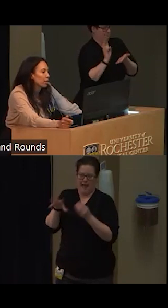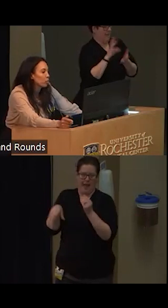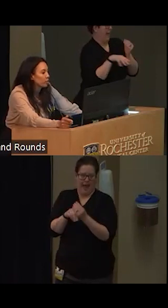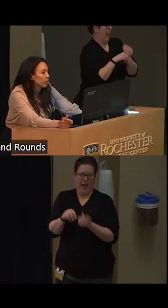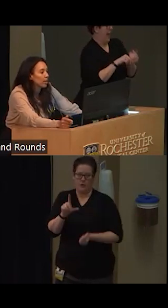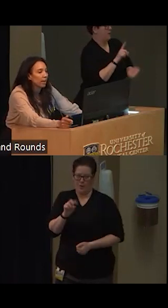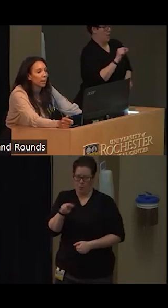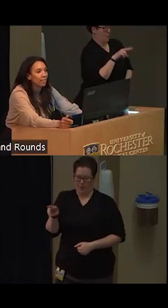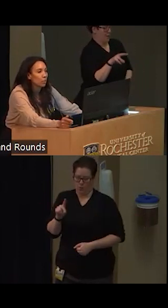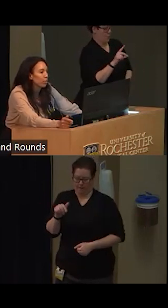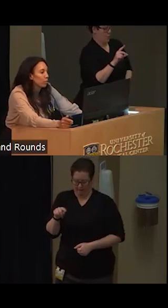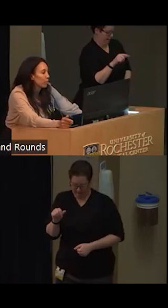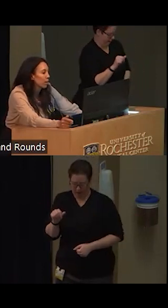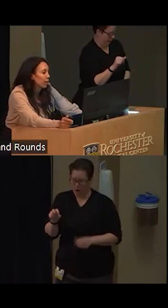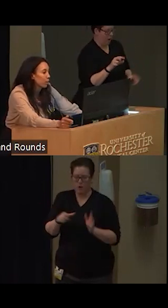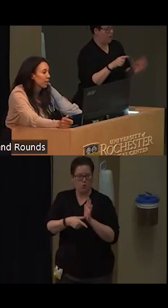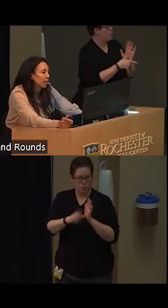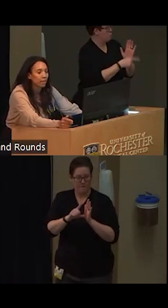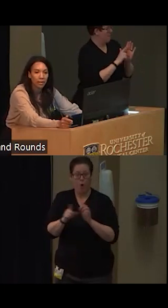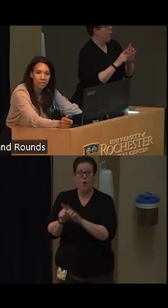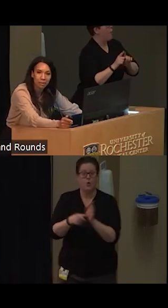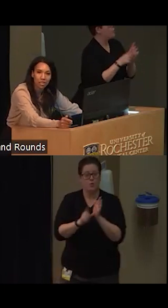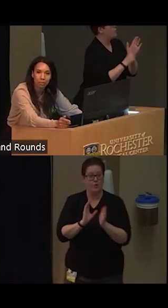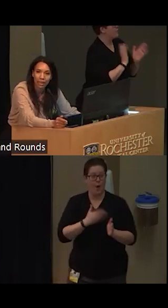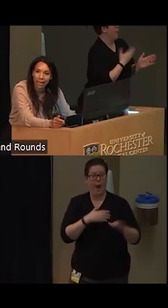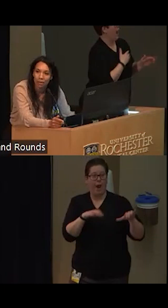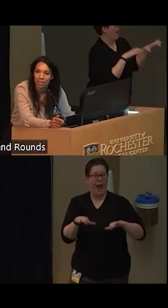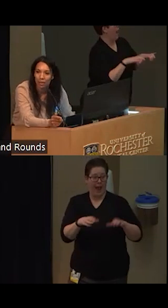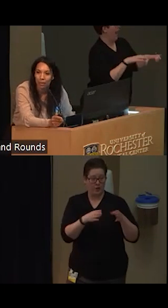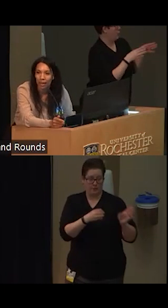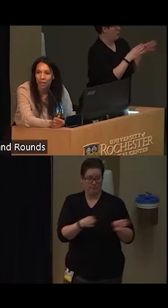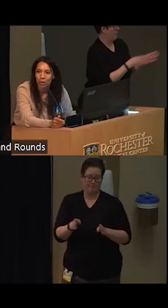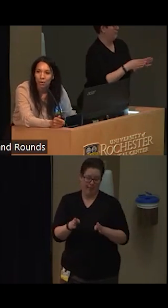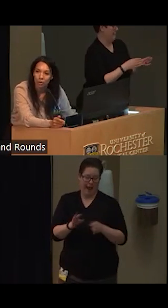our 2022 data and then we reviewed our equity and anti-racism action plan again and we said okay we